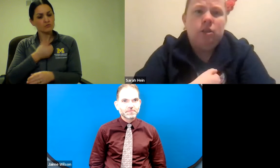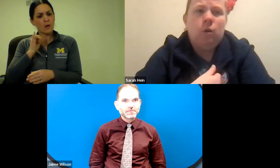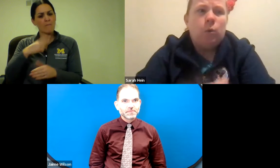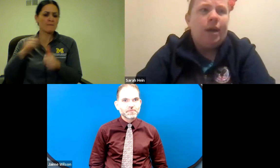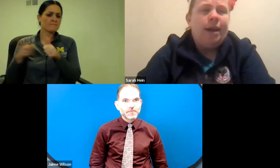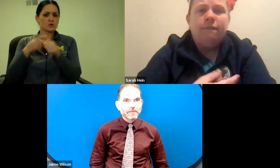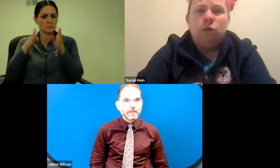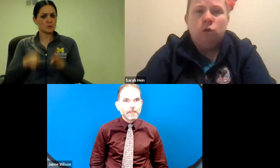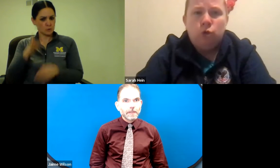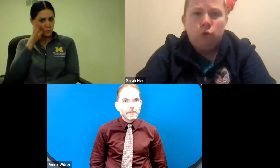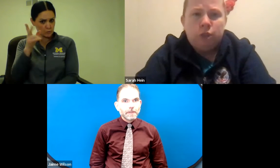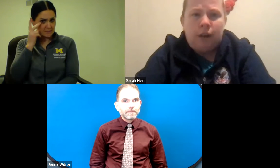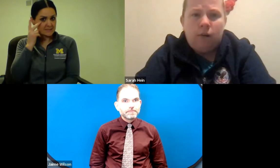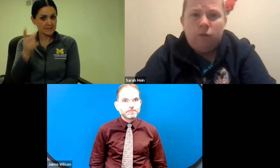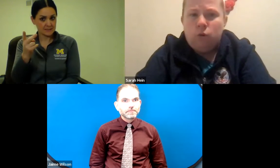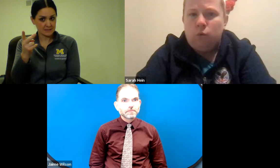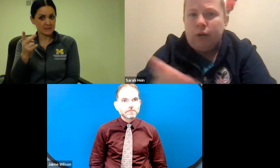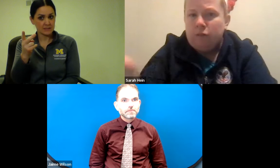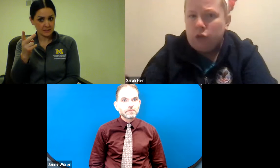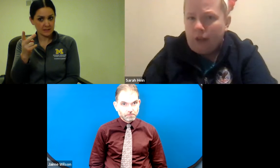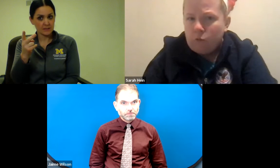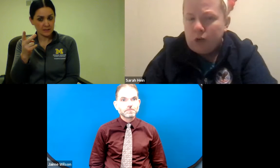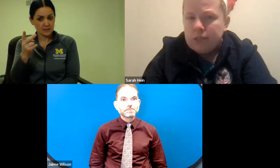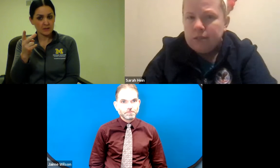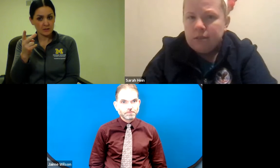Sarah Hein: So, hey you, just for one of your loved one.